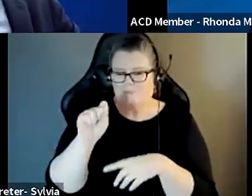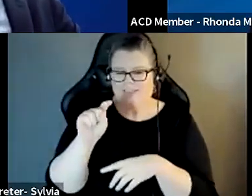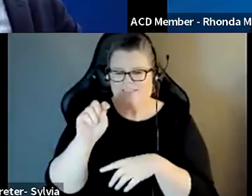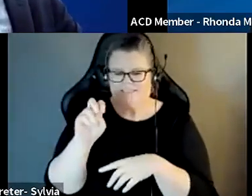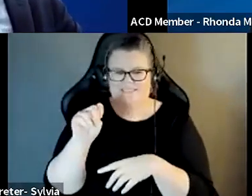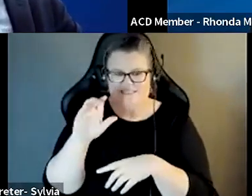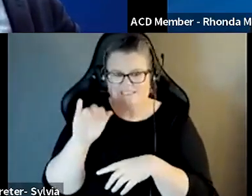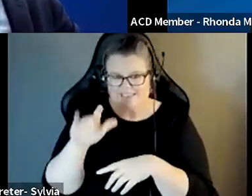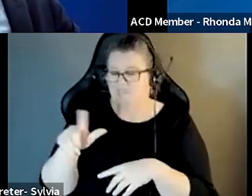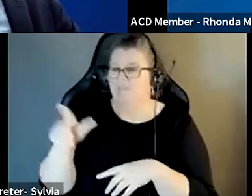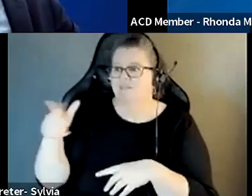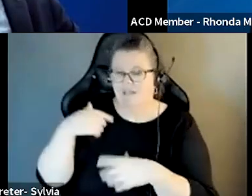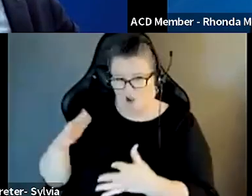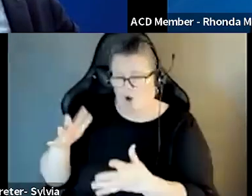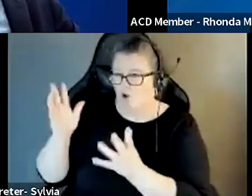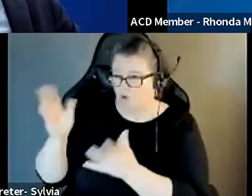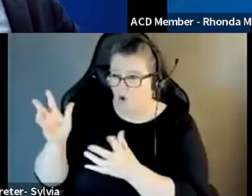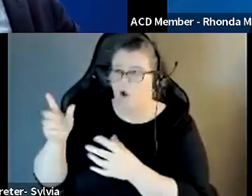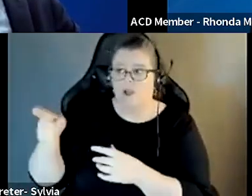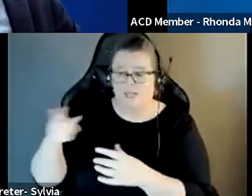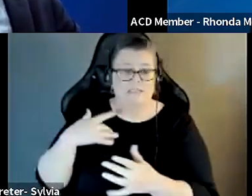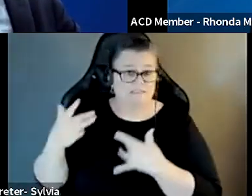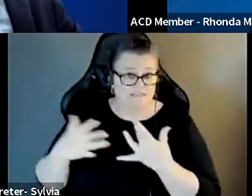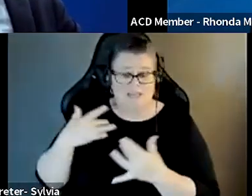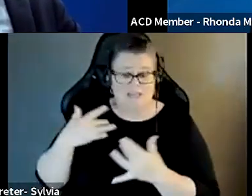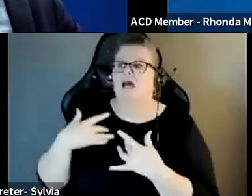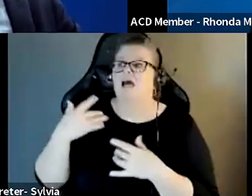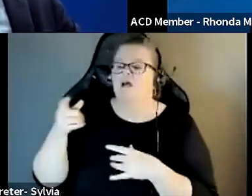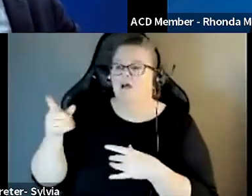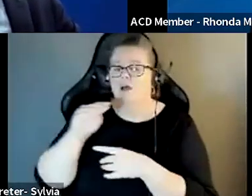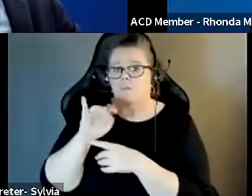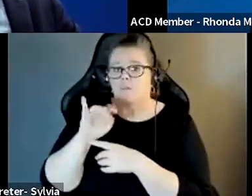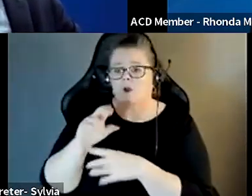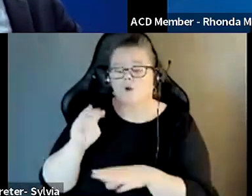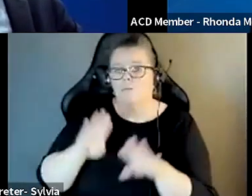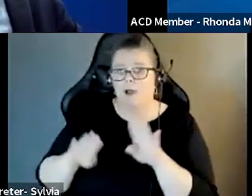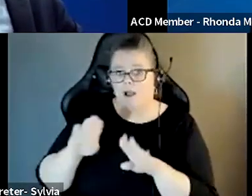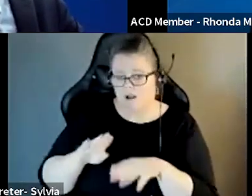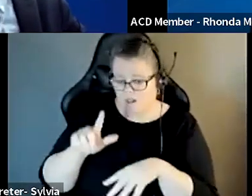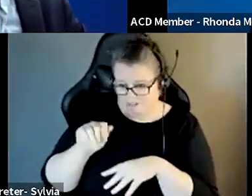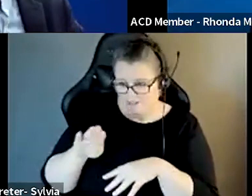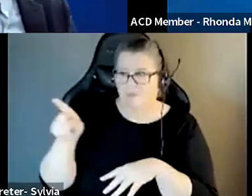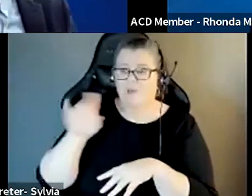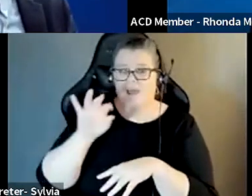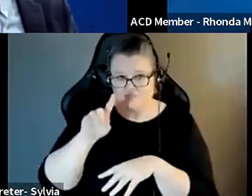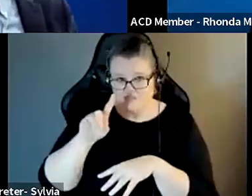He's very excited about it. He's made arrangements that will be reviewed by the microbiological labs at FDA. They're very excited to look at it.